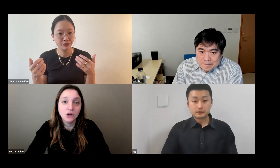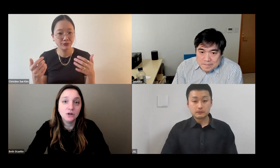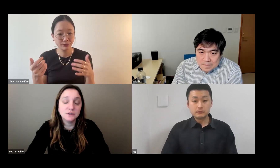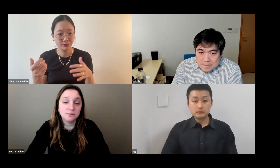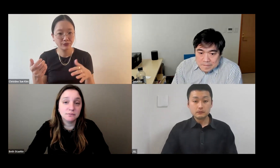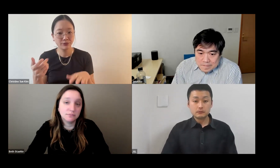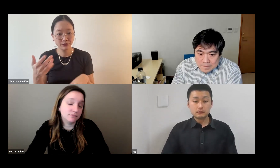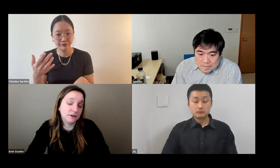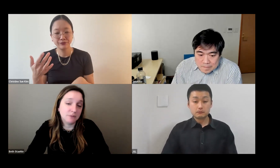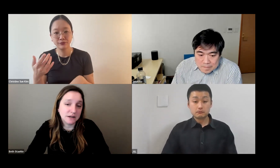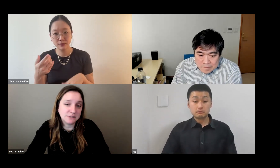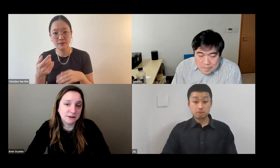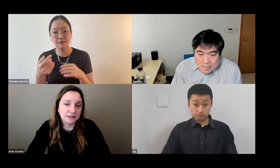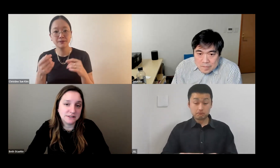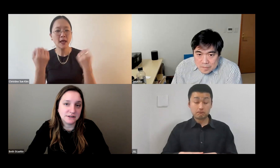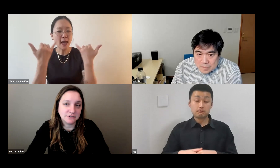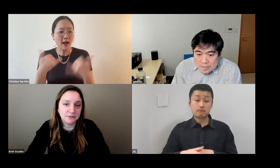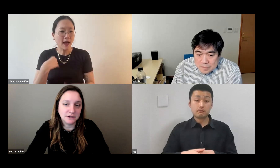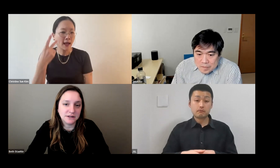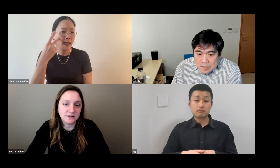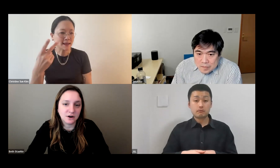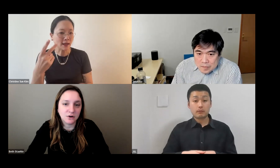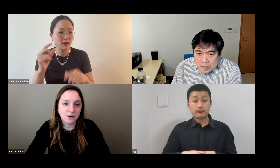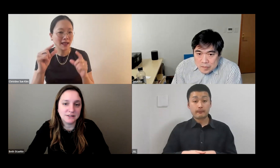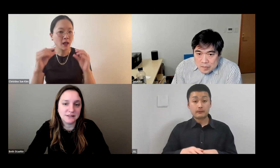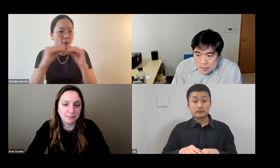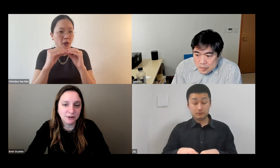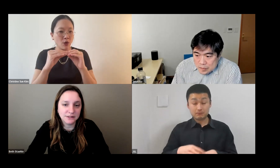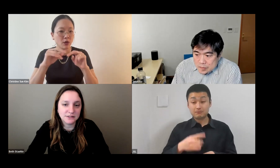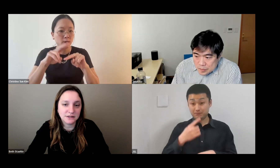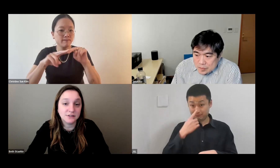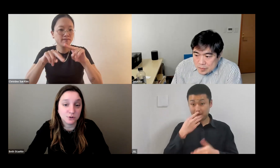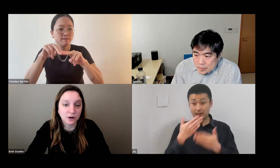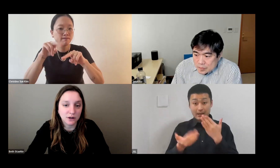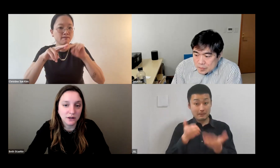In my experience, the deaf communities are quite separate, historically.